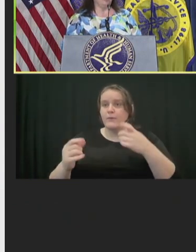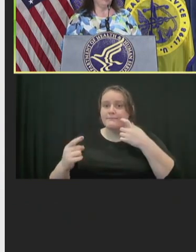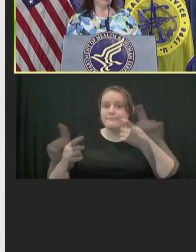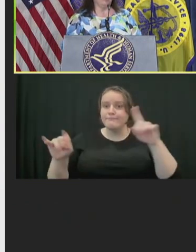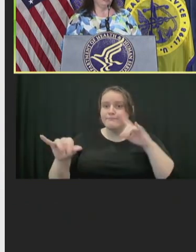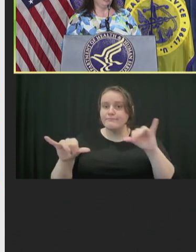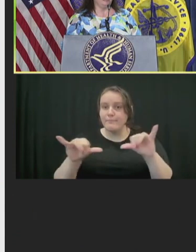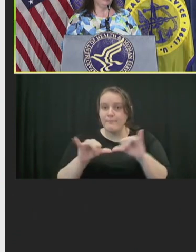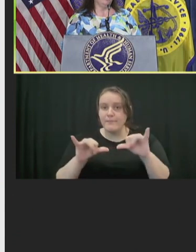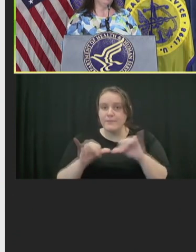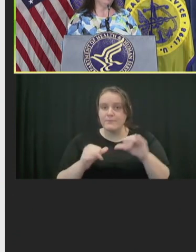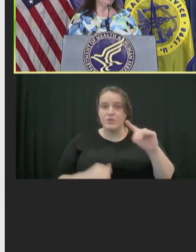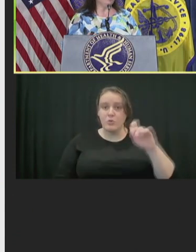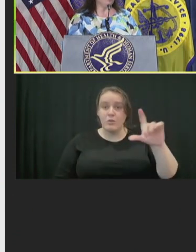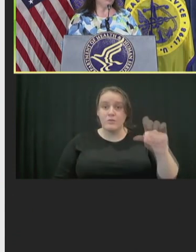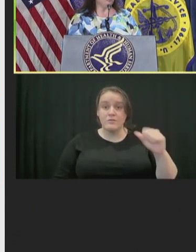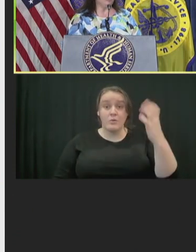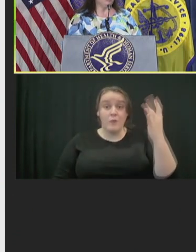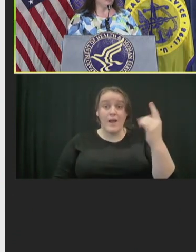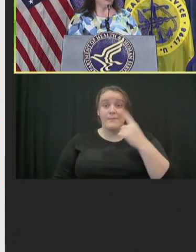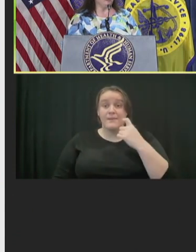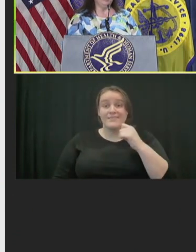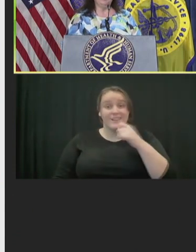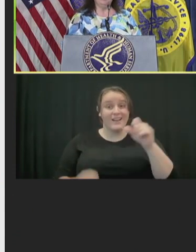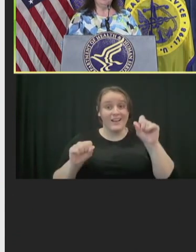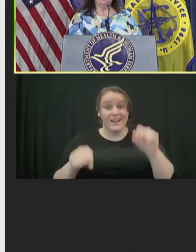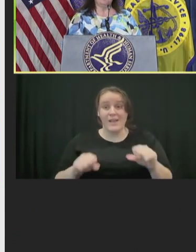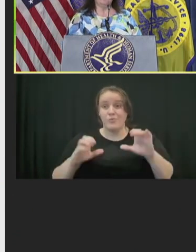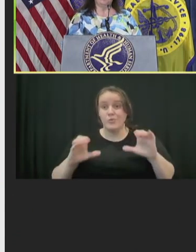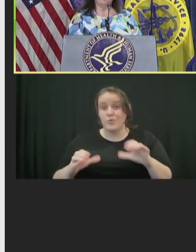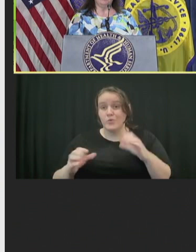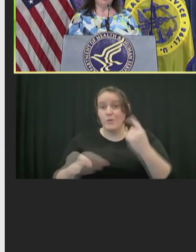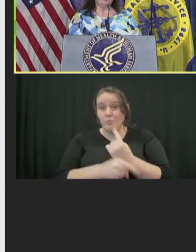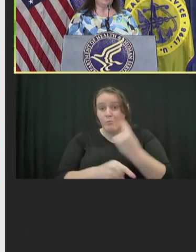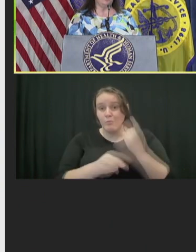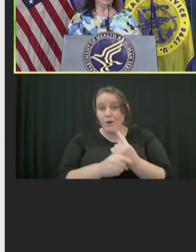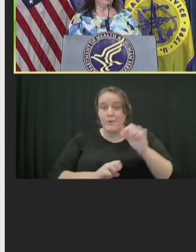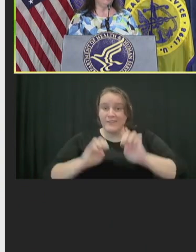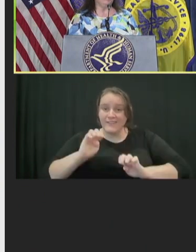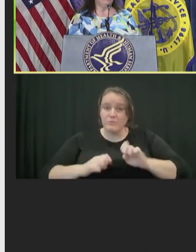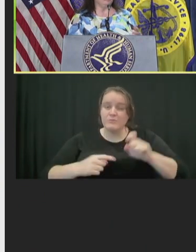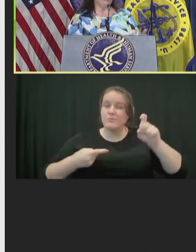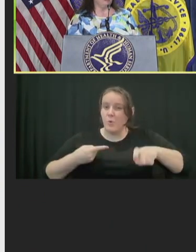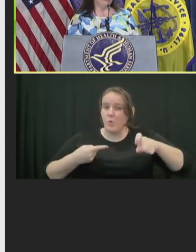evaluation. We were supposed to do one in 2021 on the initial program. But then, since we pivoted